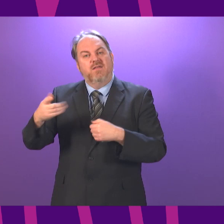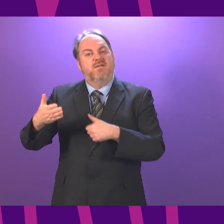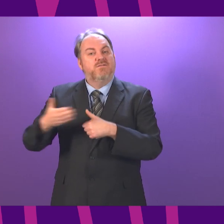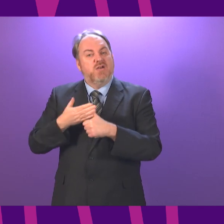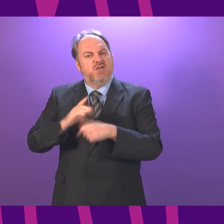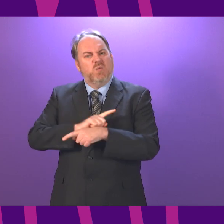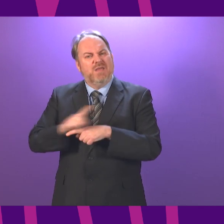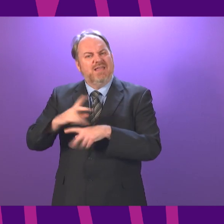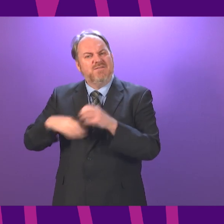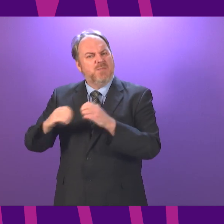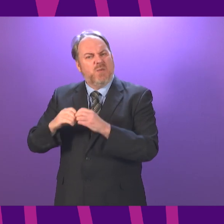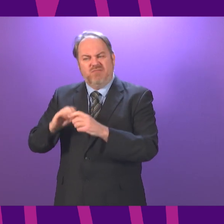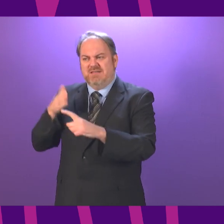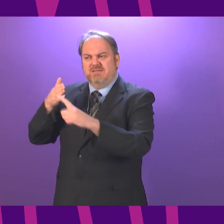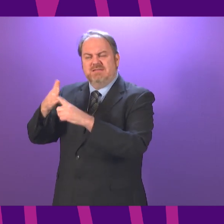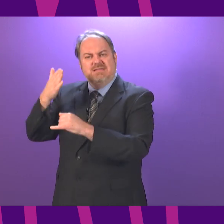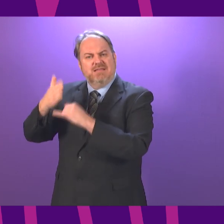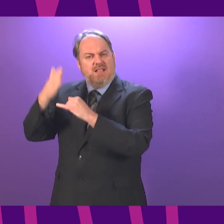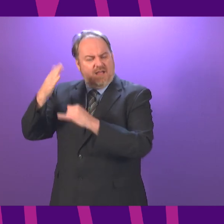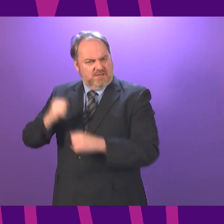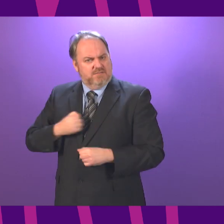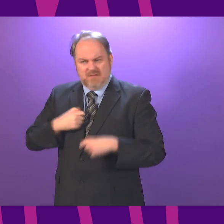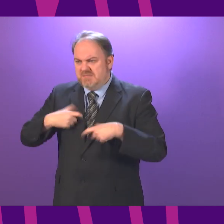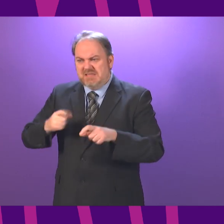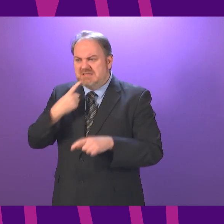That is not a change, and I said again in the Parliament yesterday that it would be the start